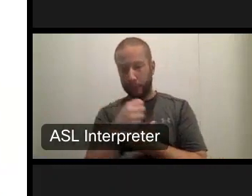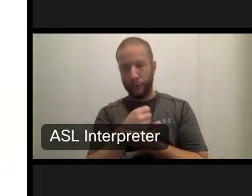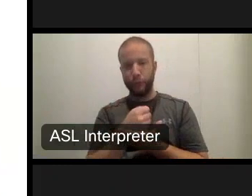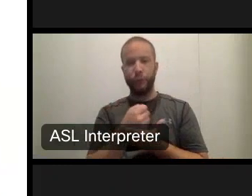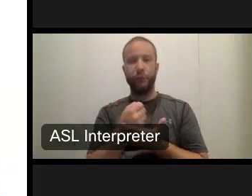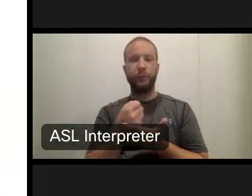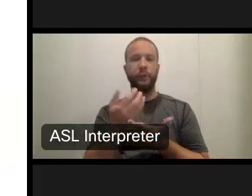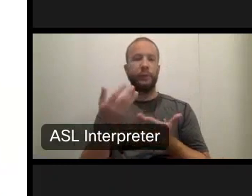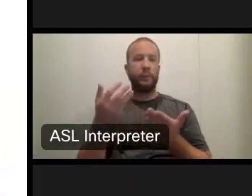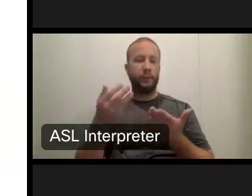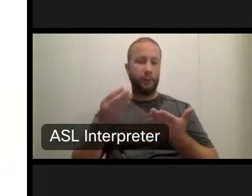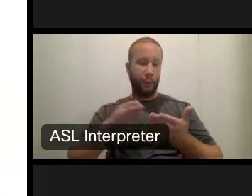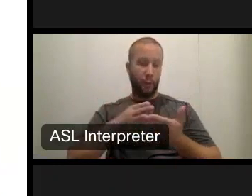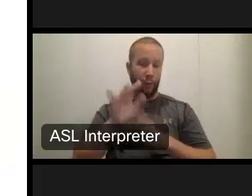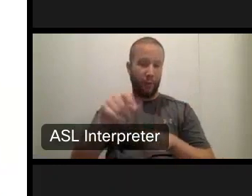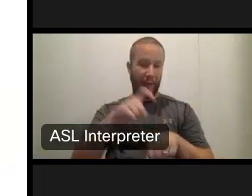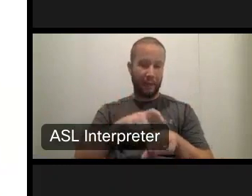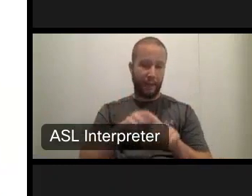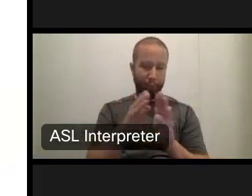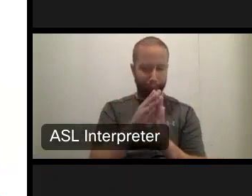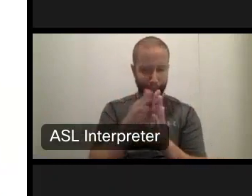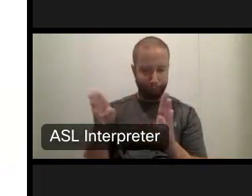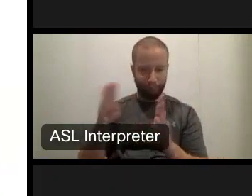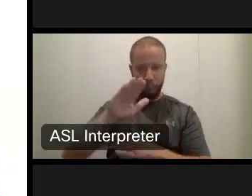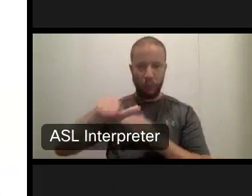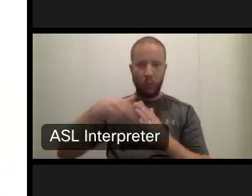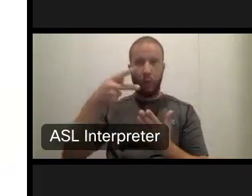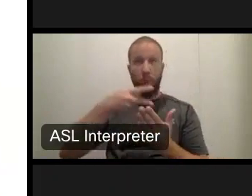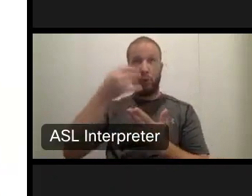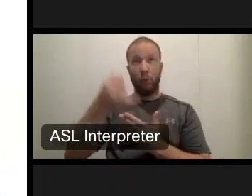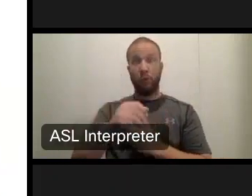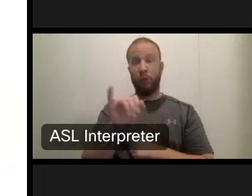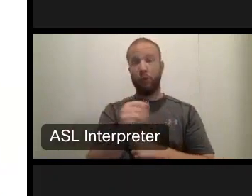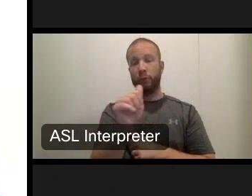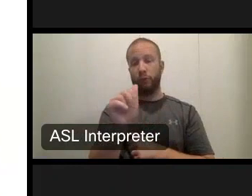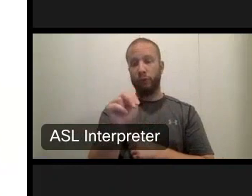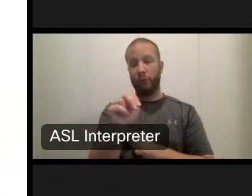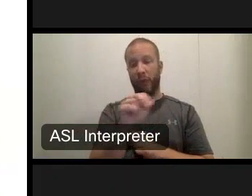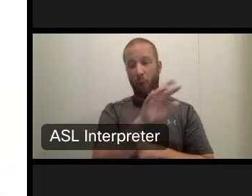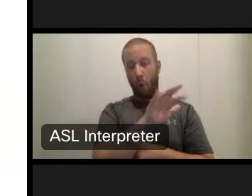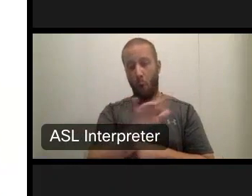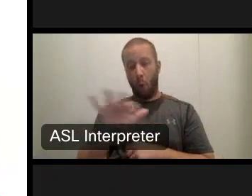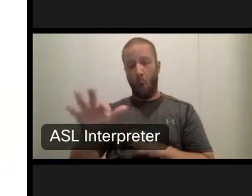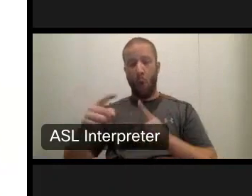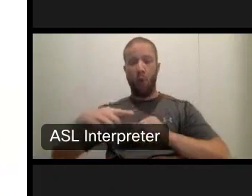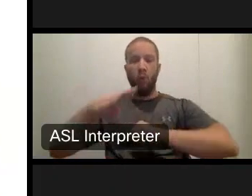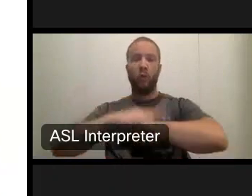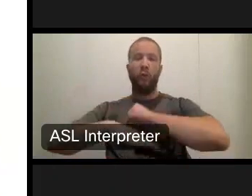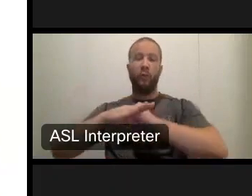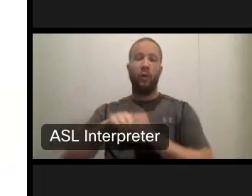throughout the initial period of the project from January all the way into the fall of 2020.